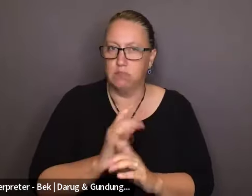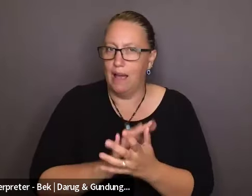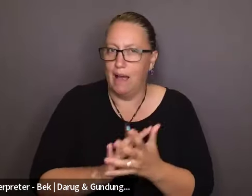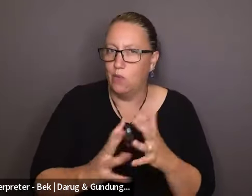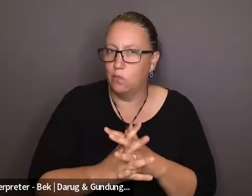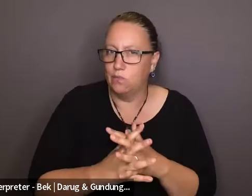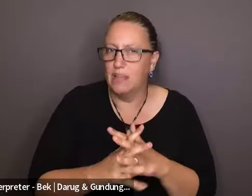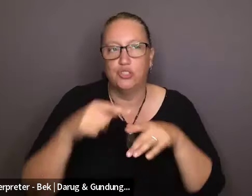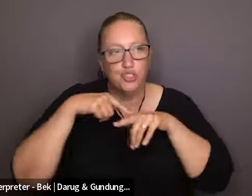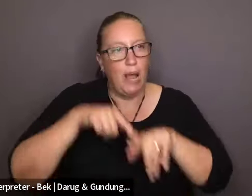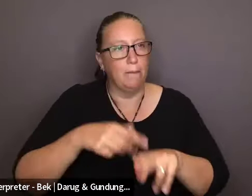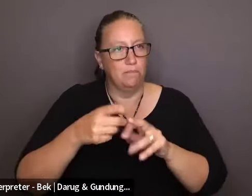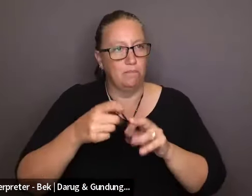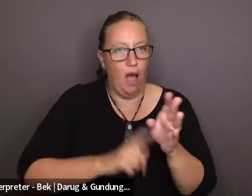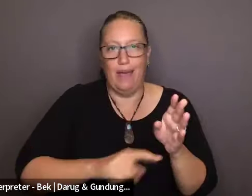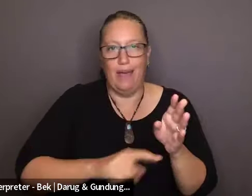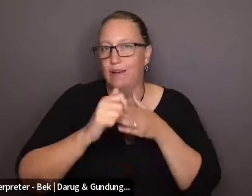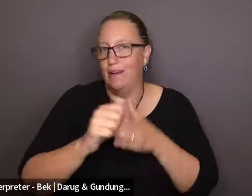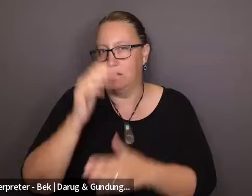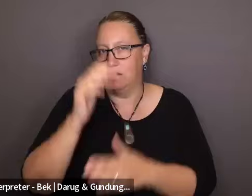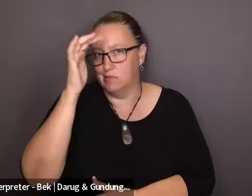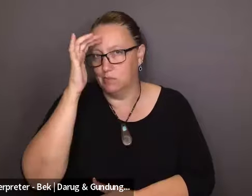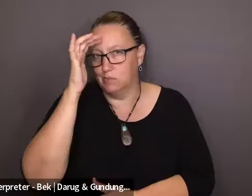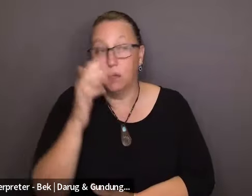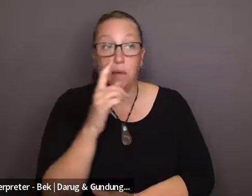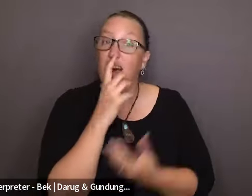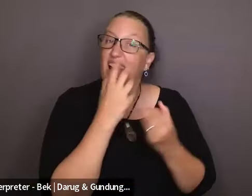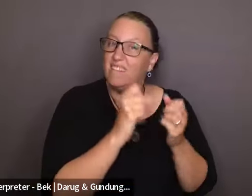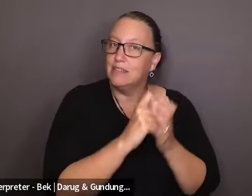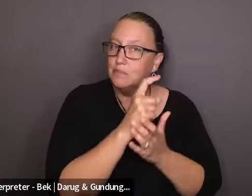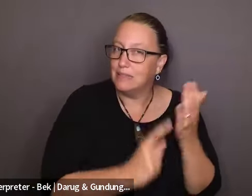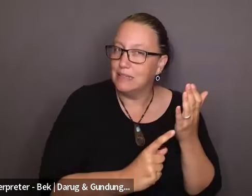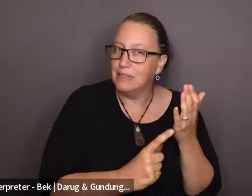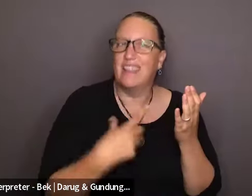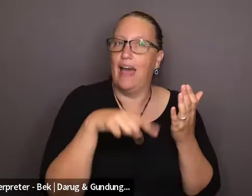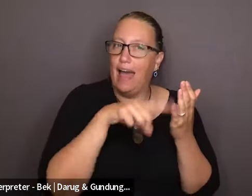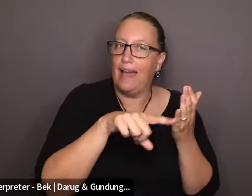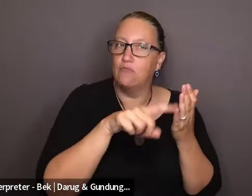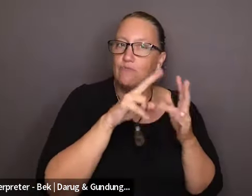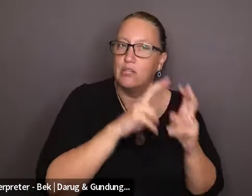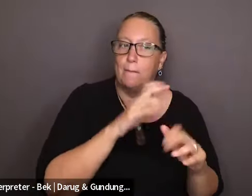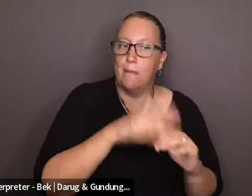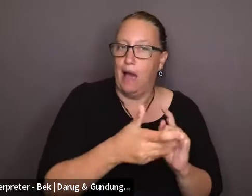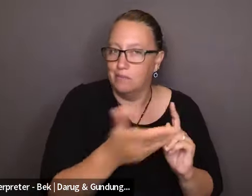, support and values. So our work is shaped and guided by the guiding principles